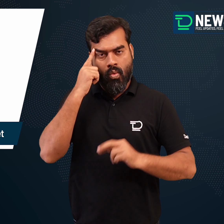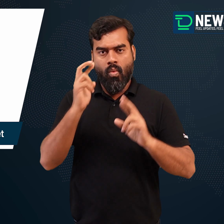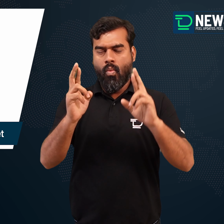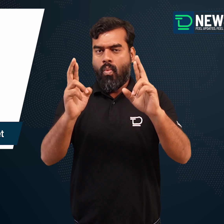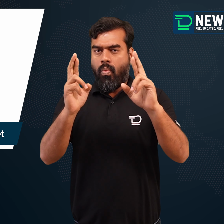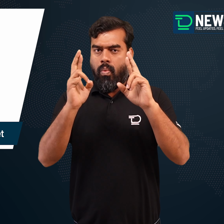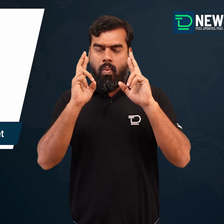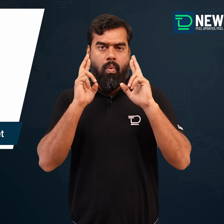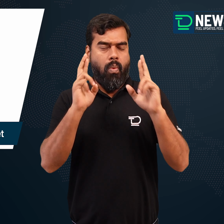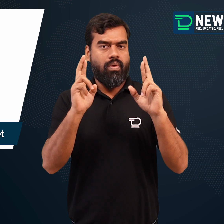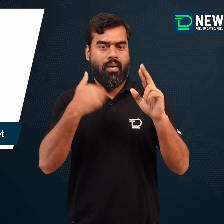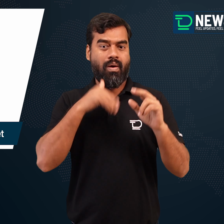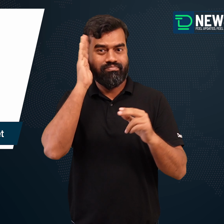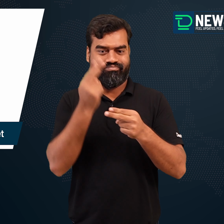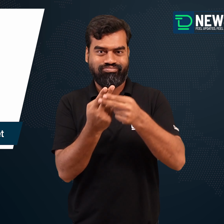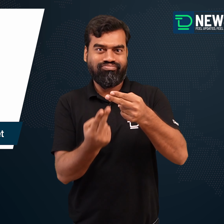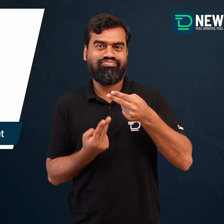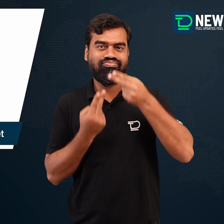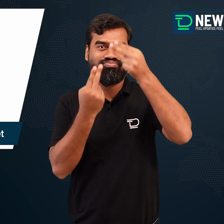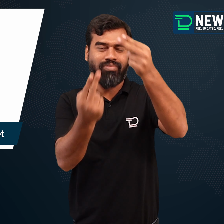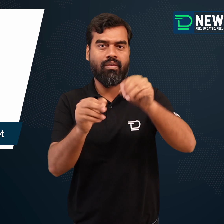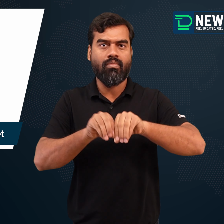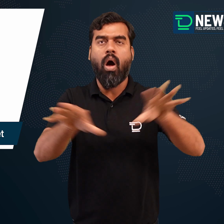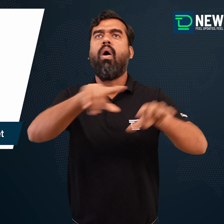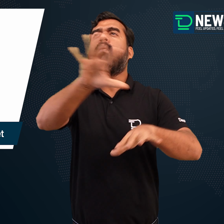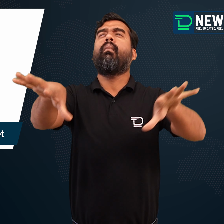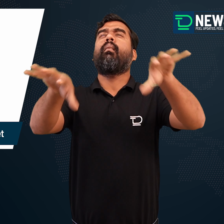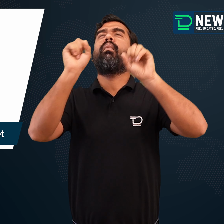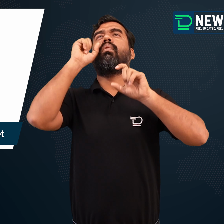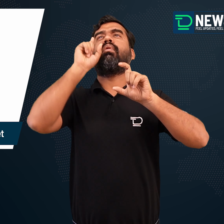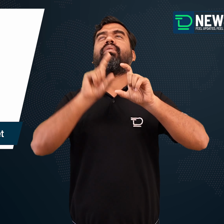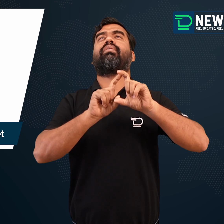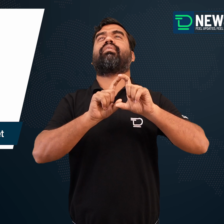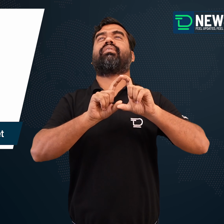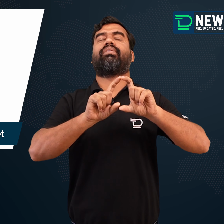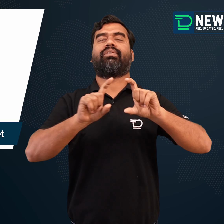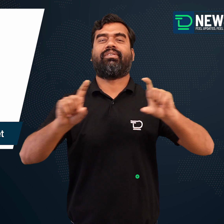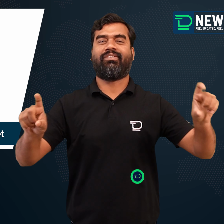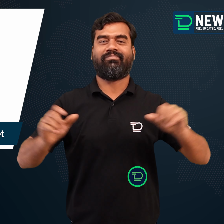I hope you all understand.